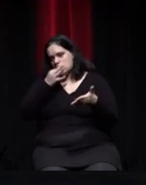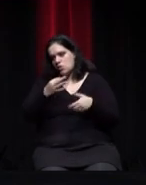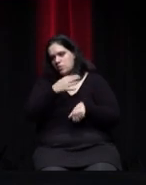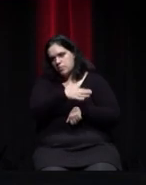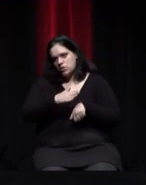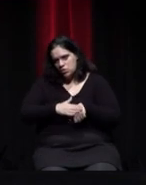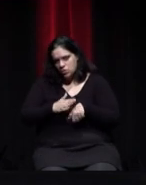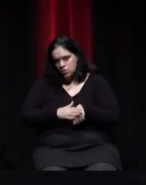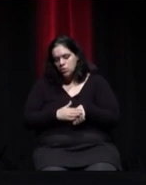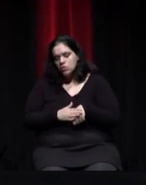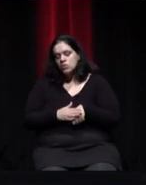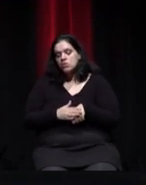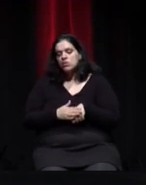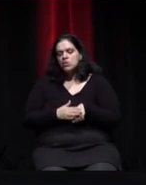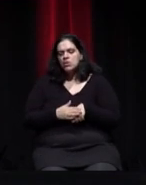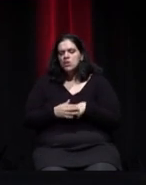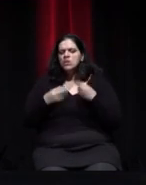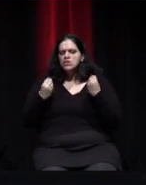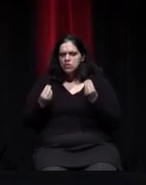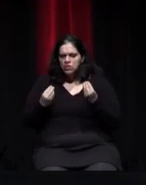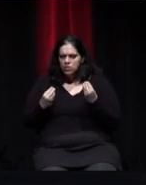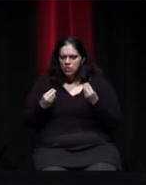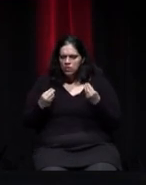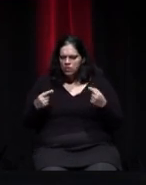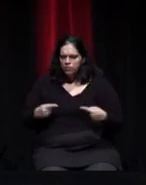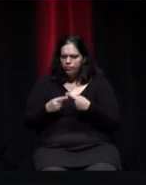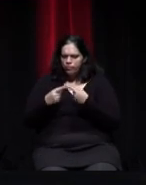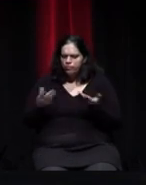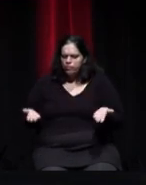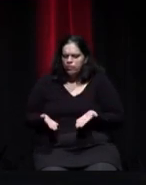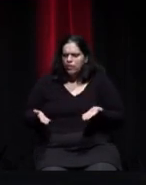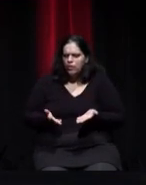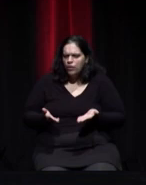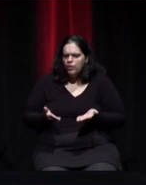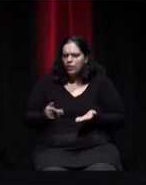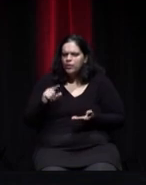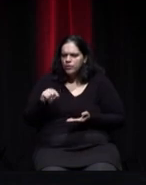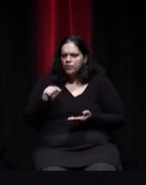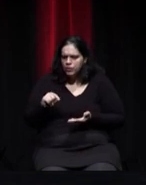"So what do we have of common here? What's there of convergent in these opinions?